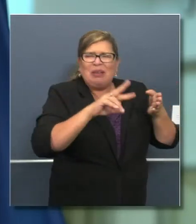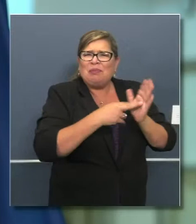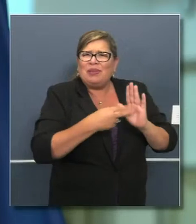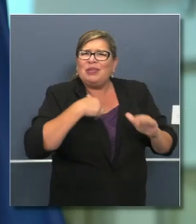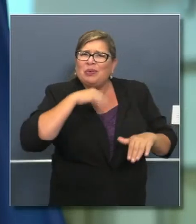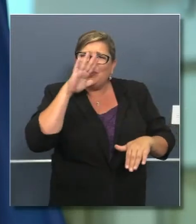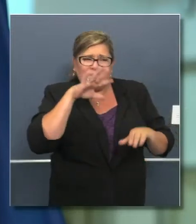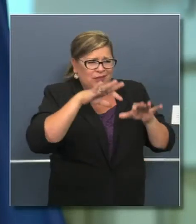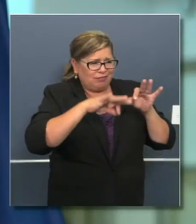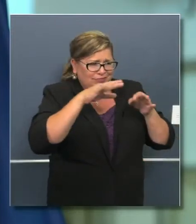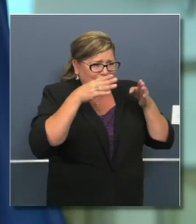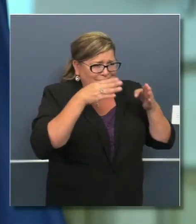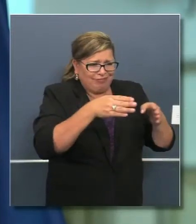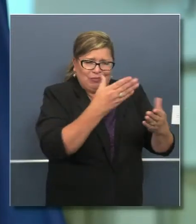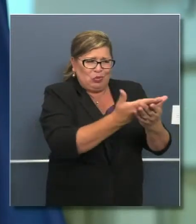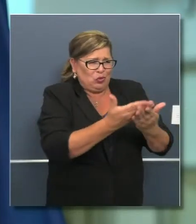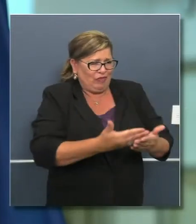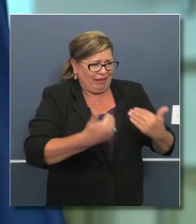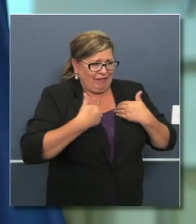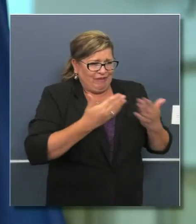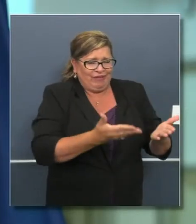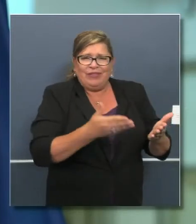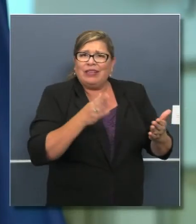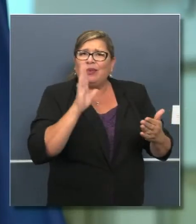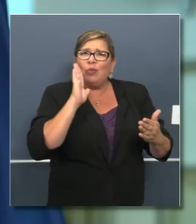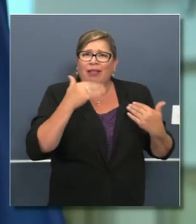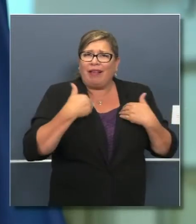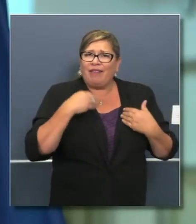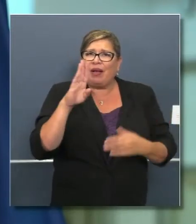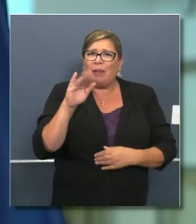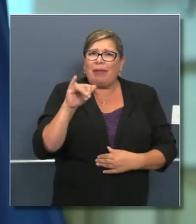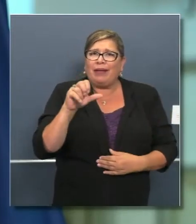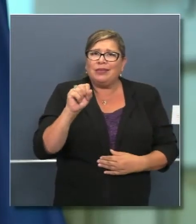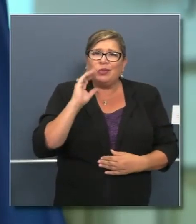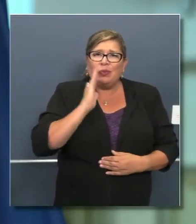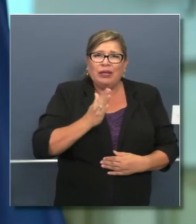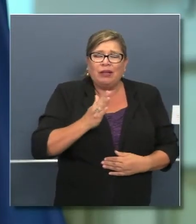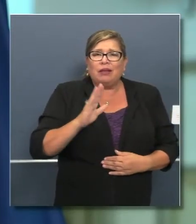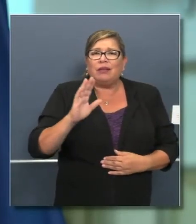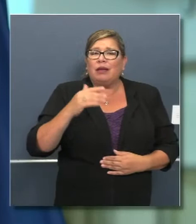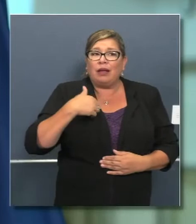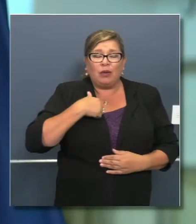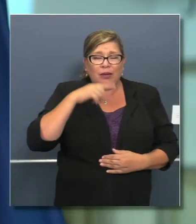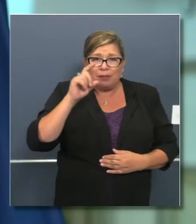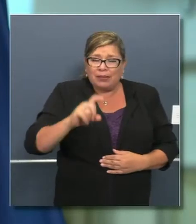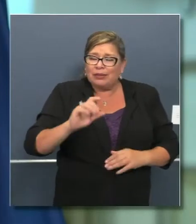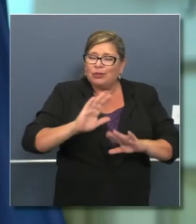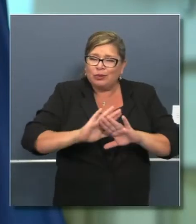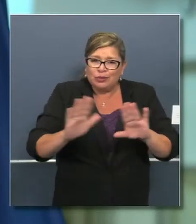bear fruit to that bias it's incumbent upon us to consider the bubbles that we live in on both